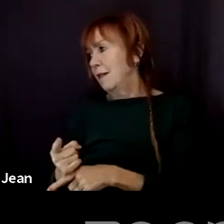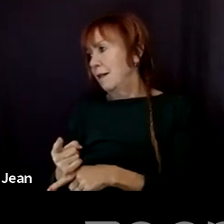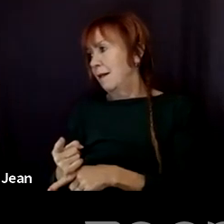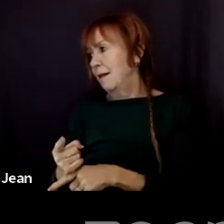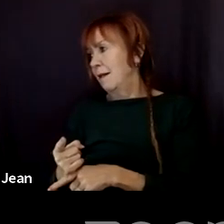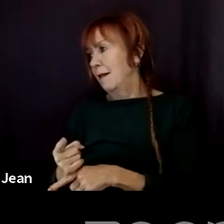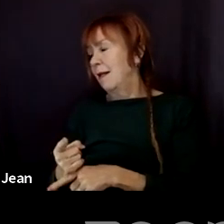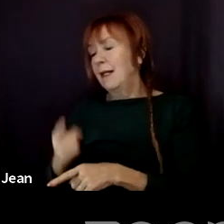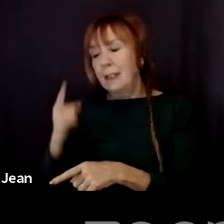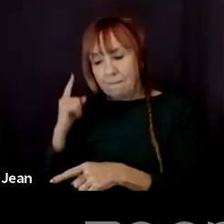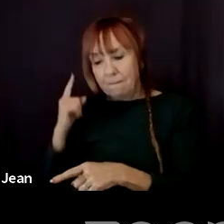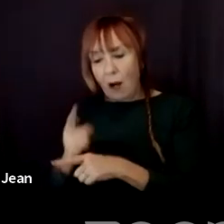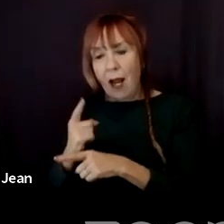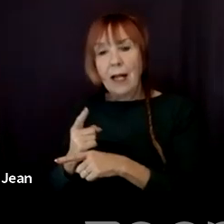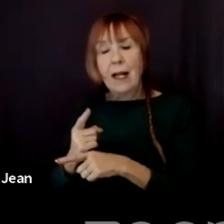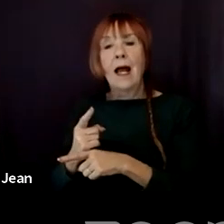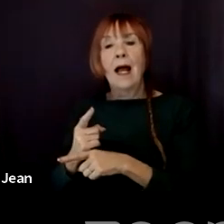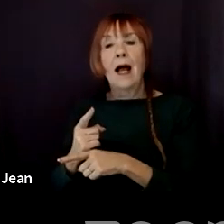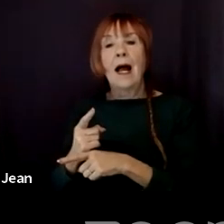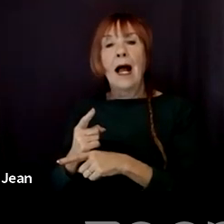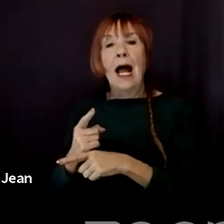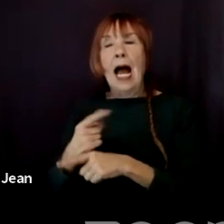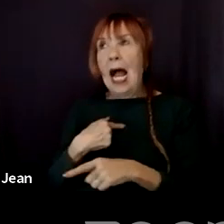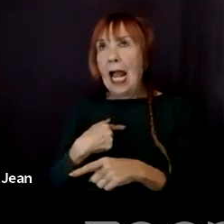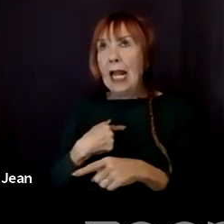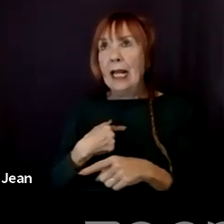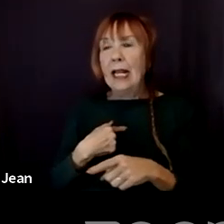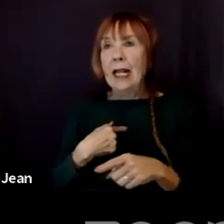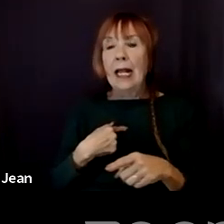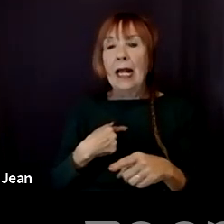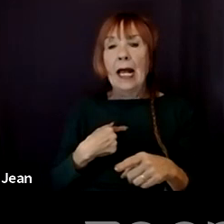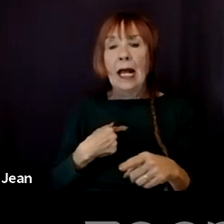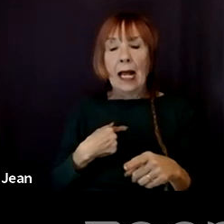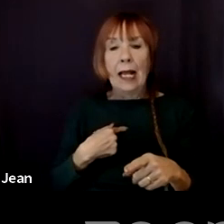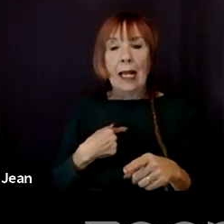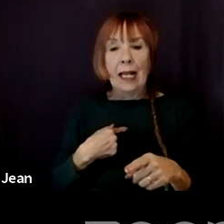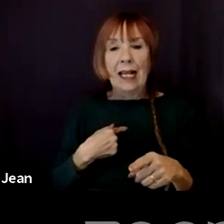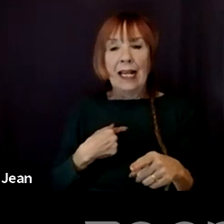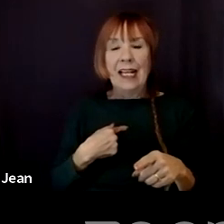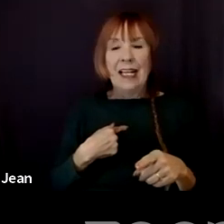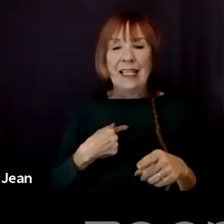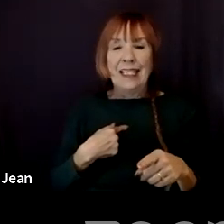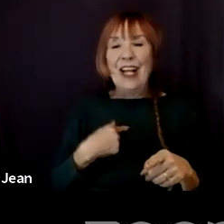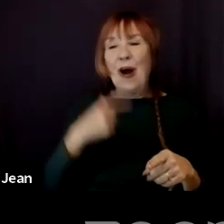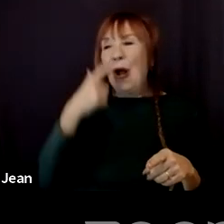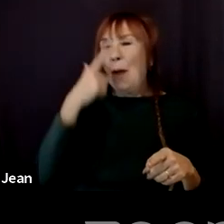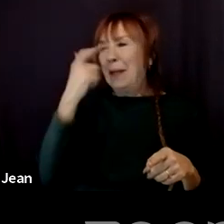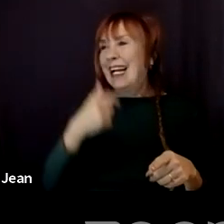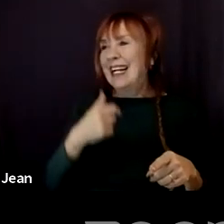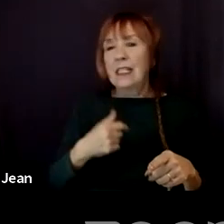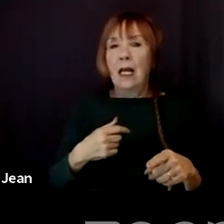Because I had done the cardinal sin of, I love my lead characters so much,